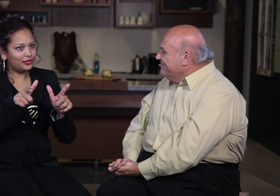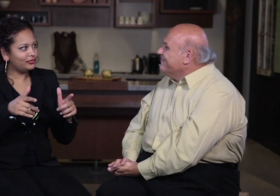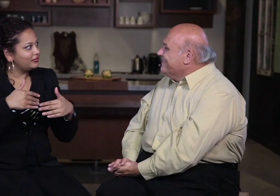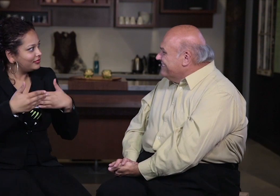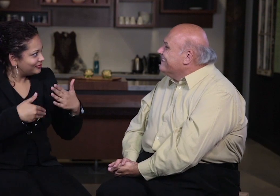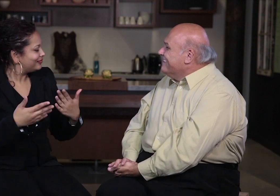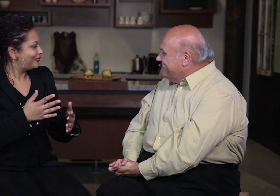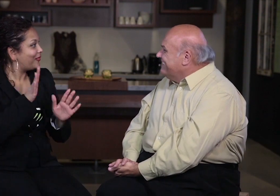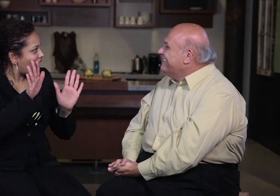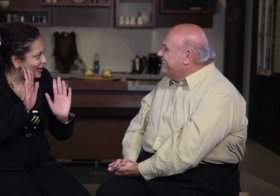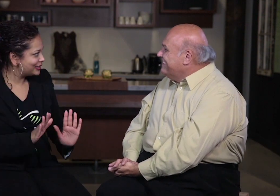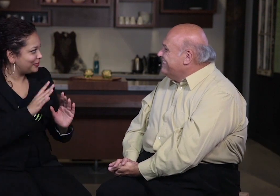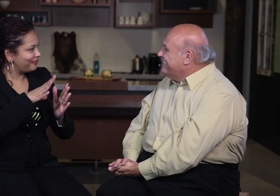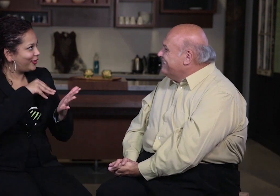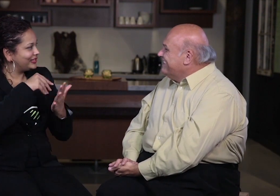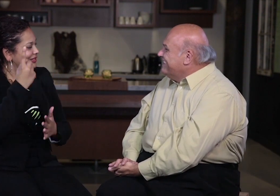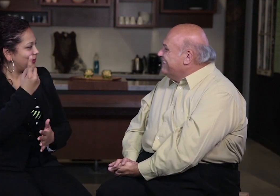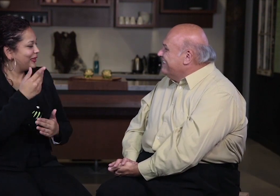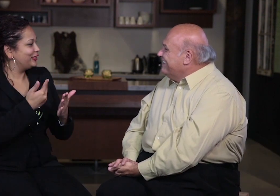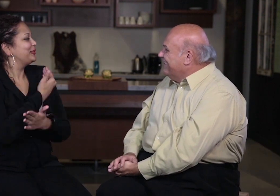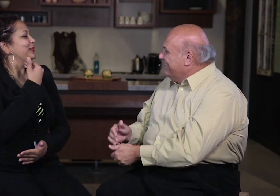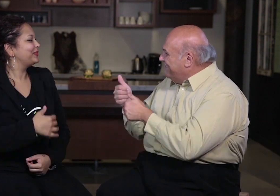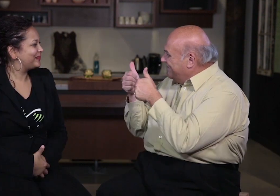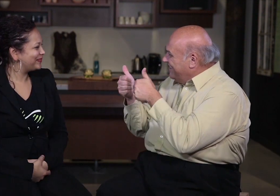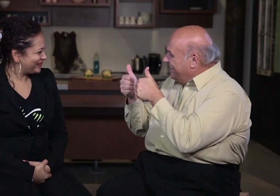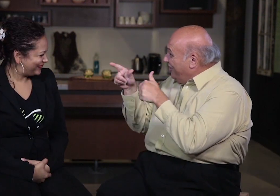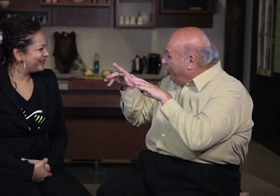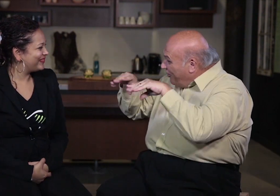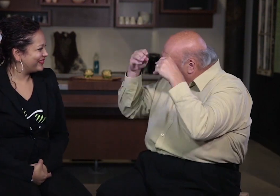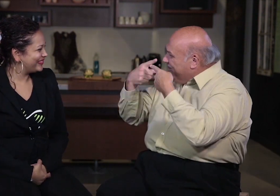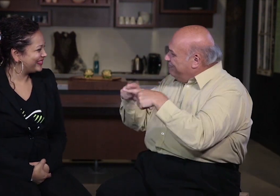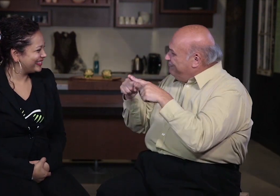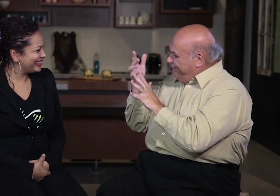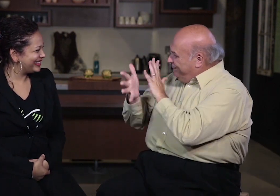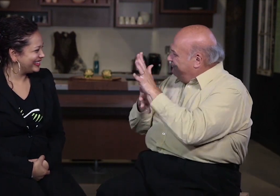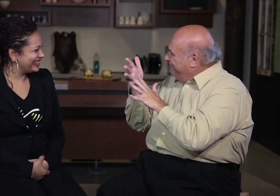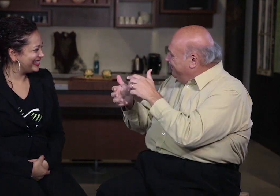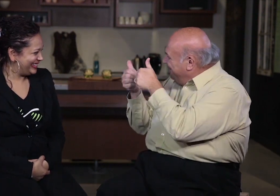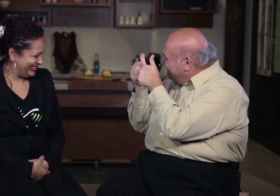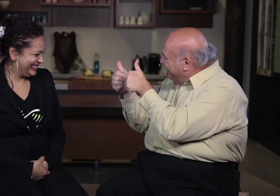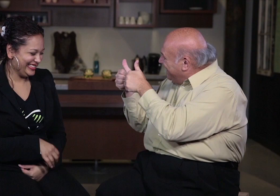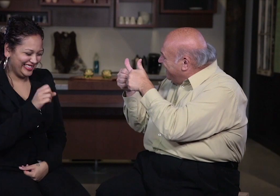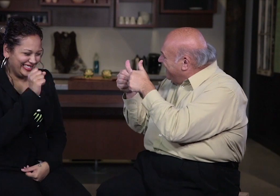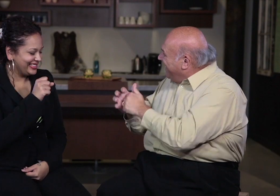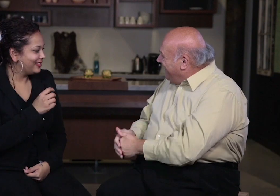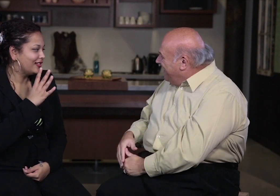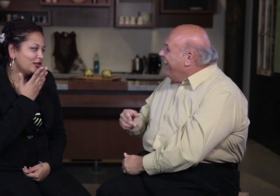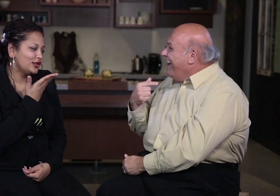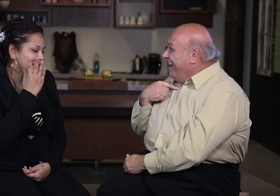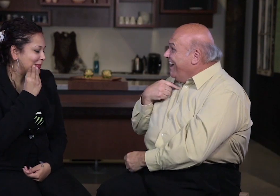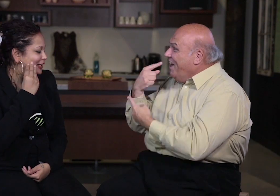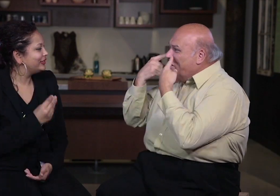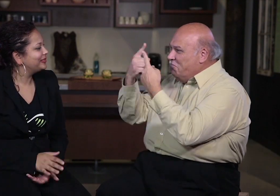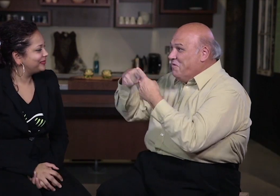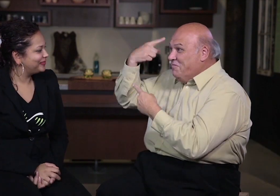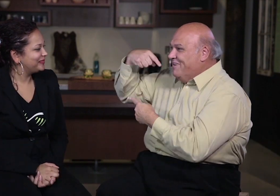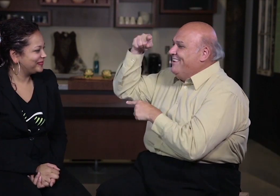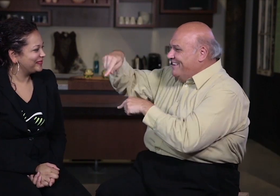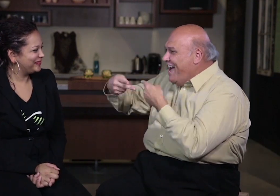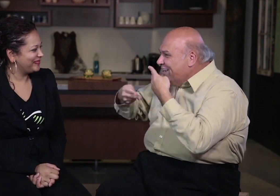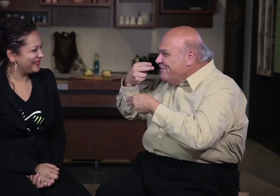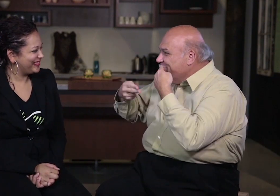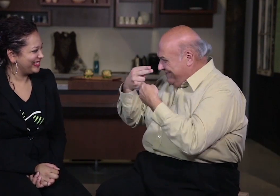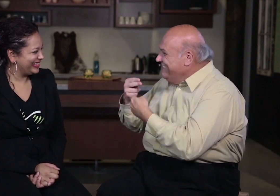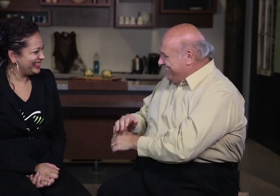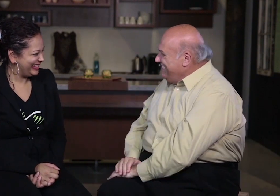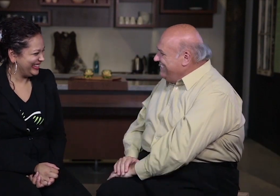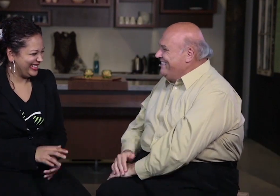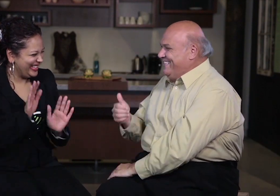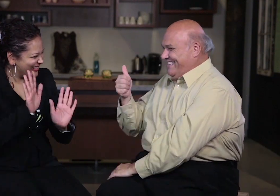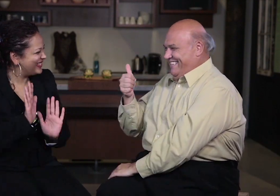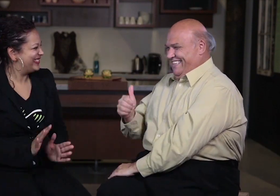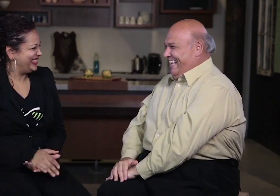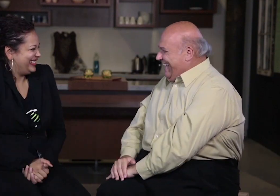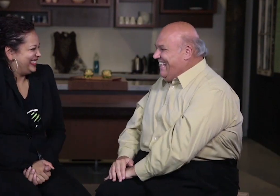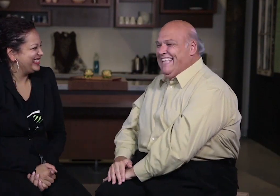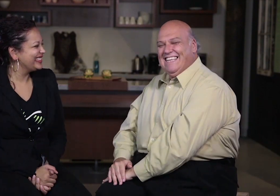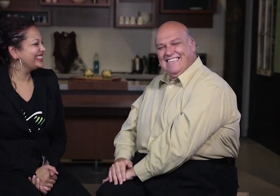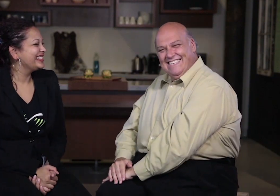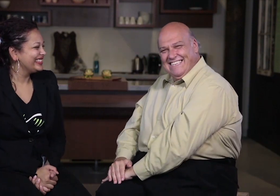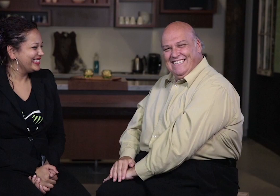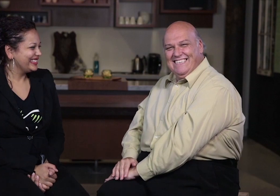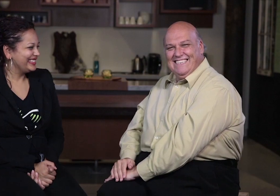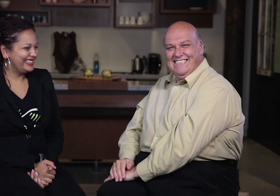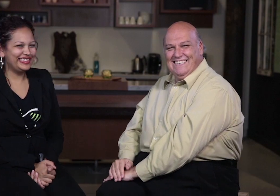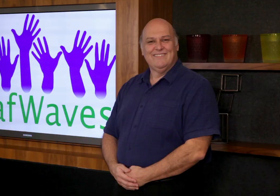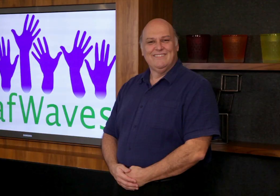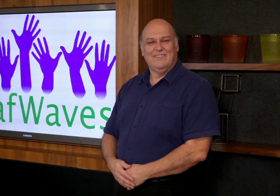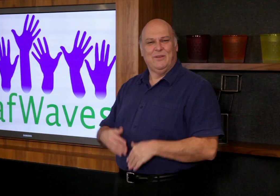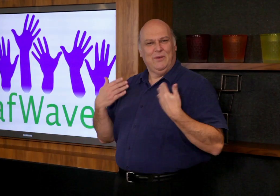something new every day. So you learn different signs! I will come in to dine sometime soon!